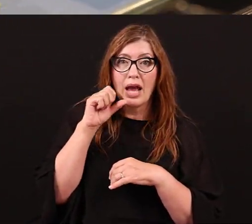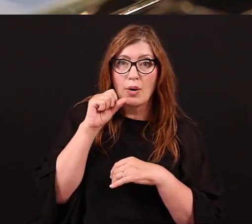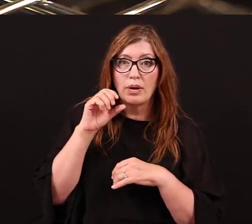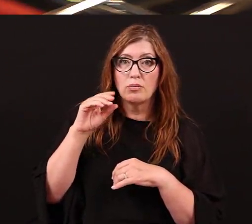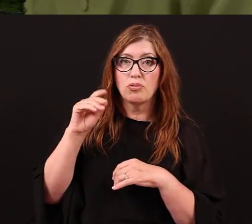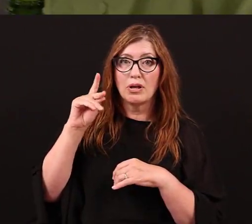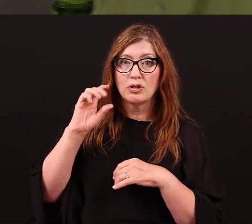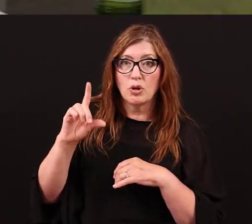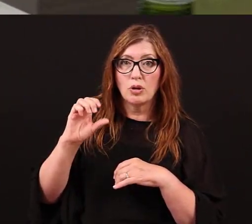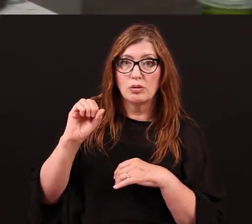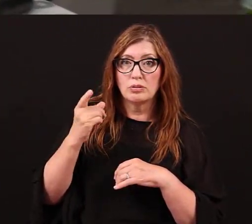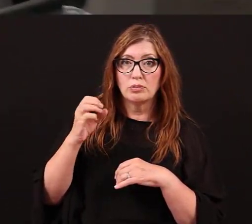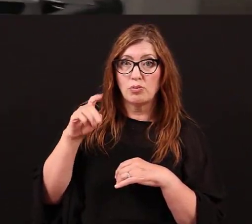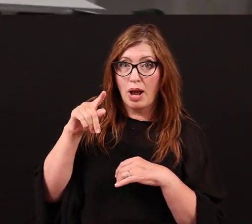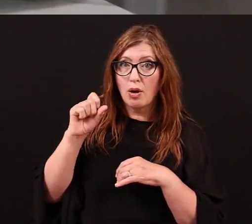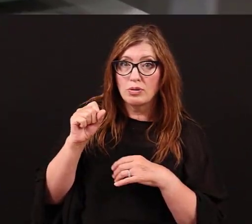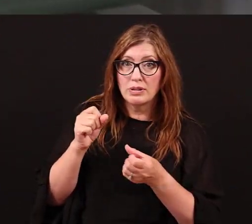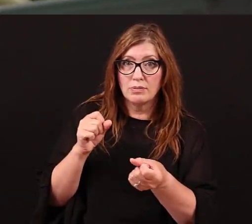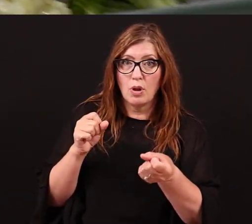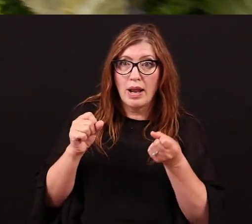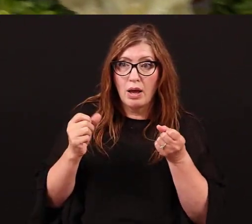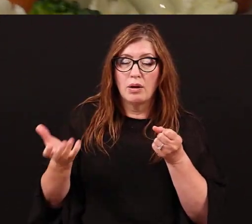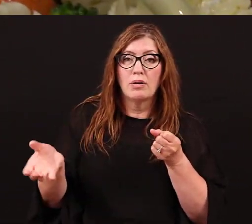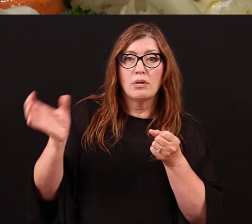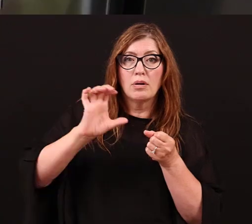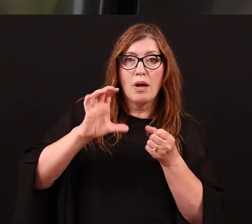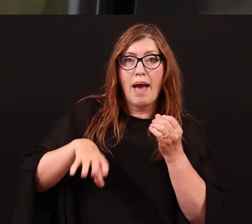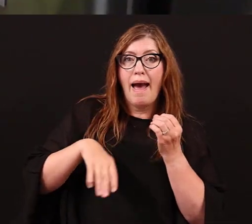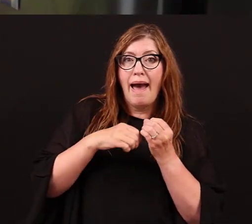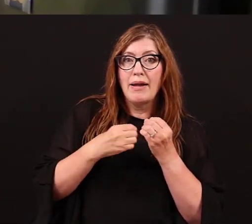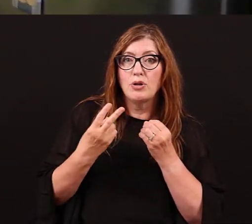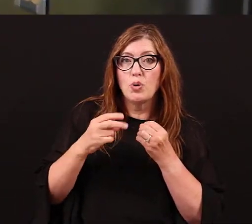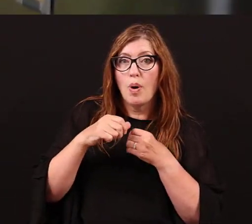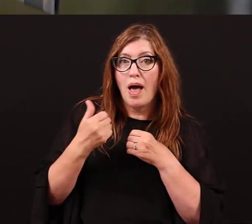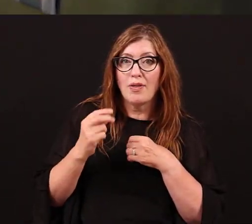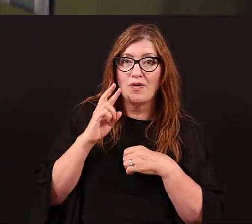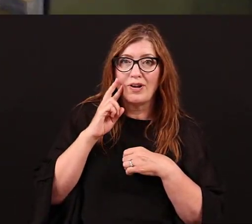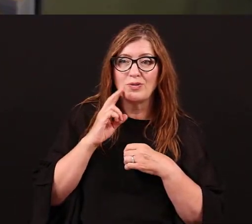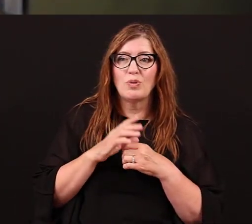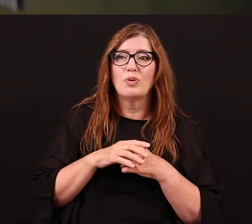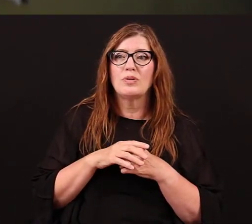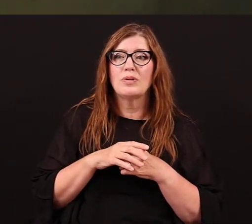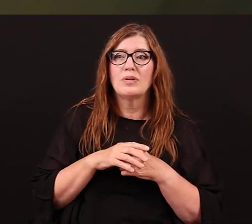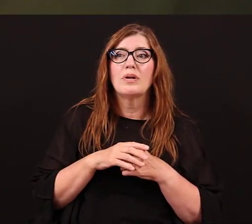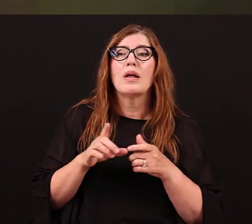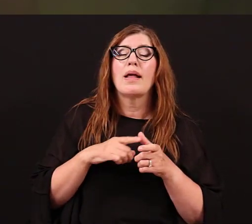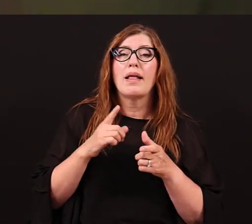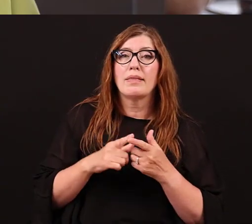and we're gonna add the broccoli and the cauliflower next. And then we're gonna wait another 10 minutes and let that roast, and then we're gonna add all the rest of the vegetables